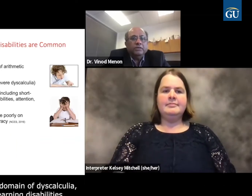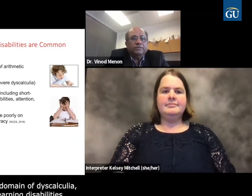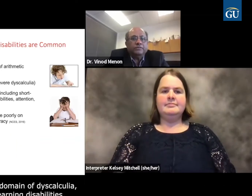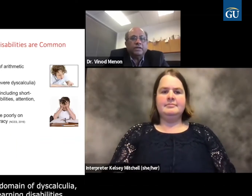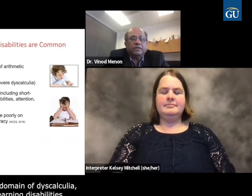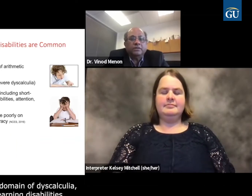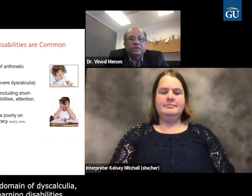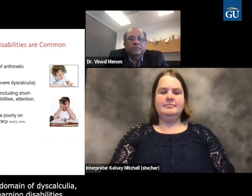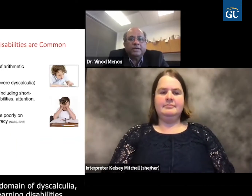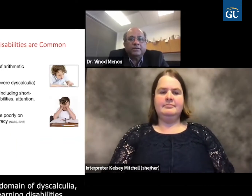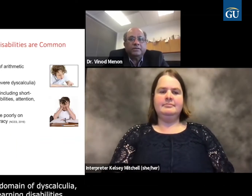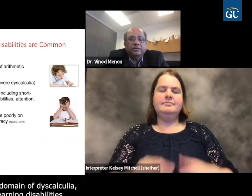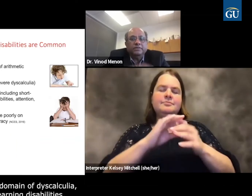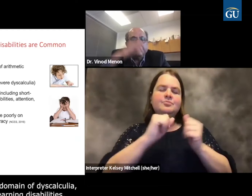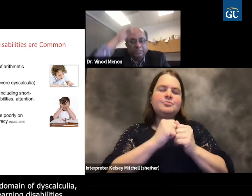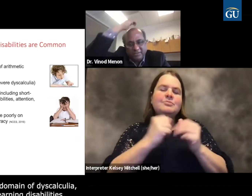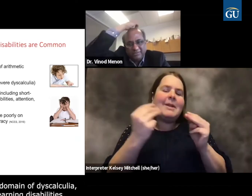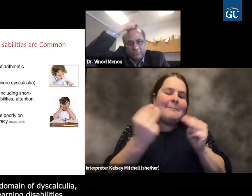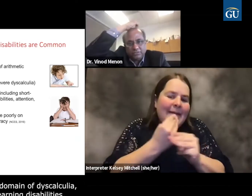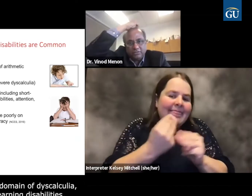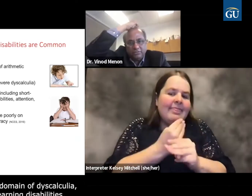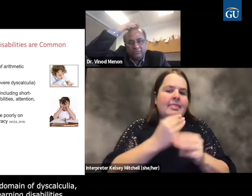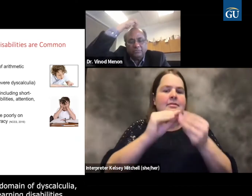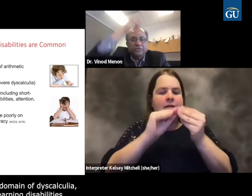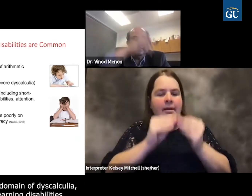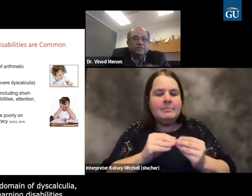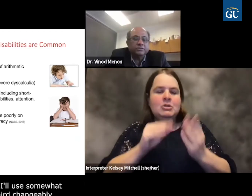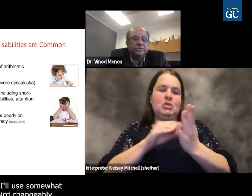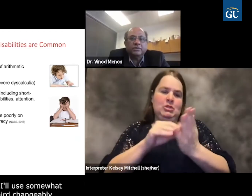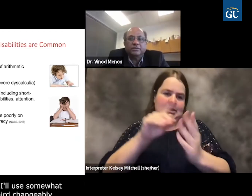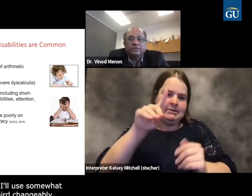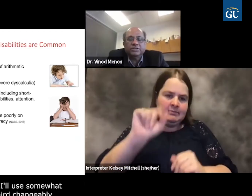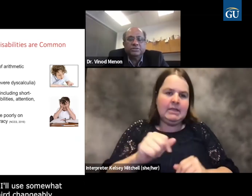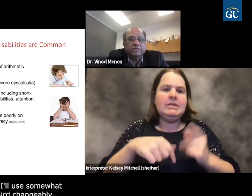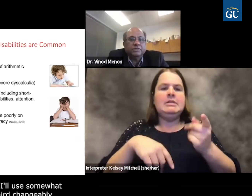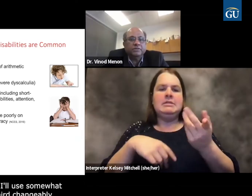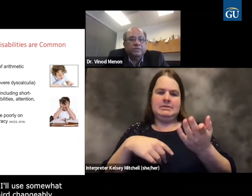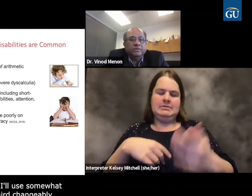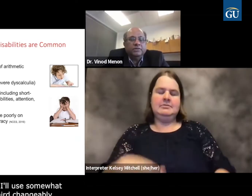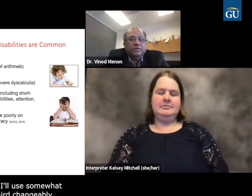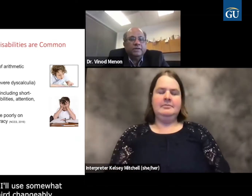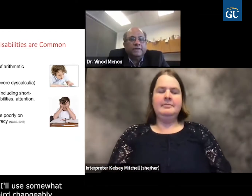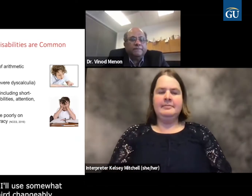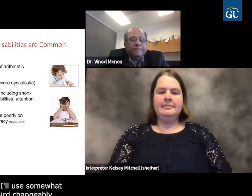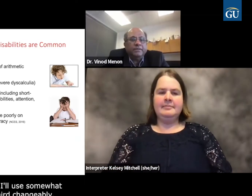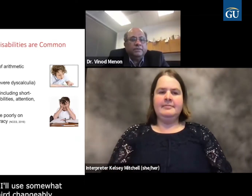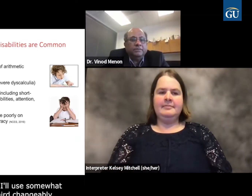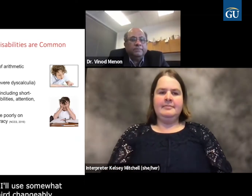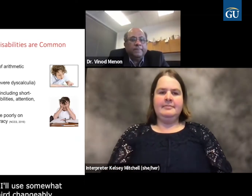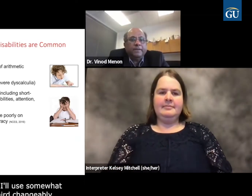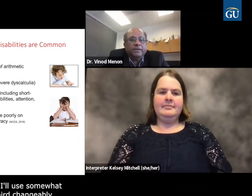so in the domain of this calculator math learning disabilities which i'll use